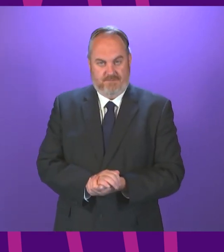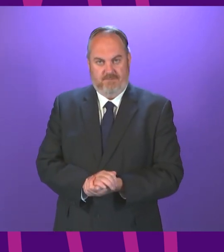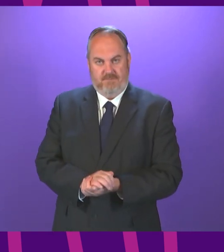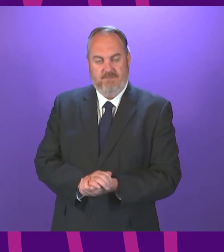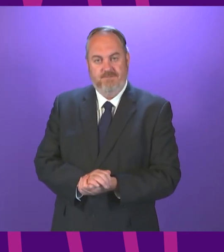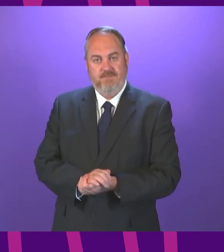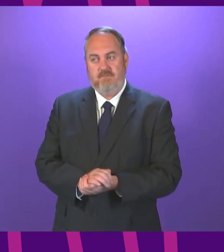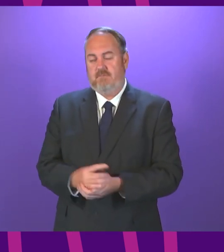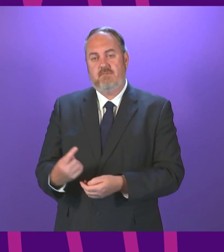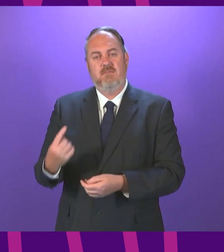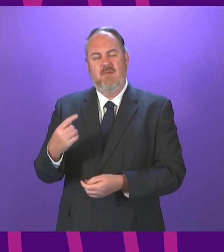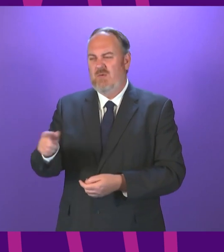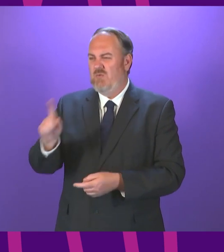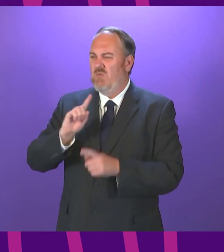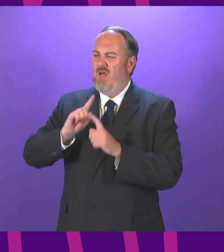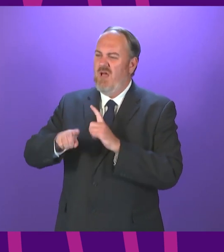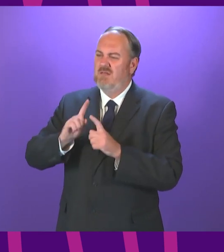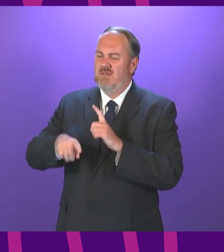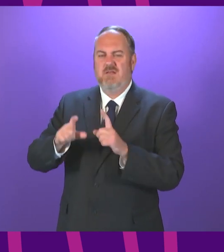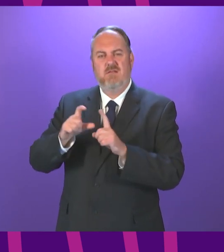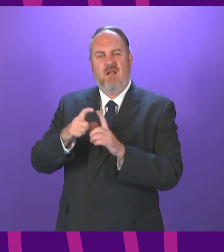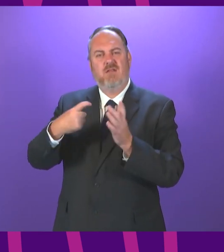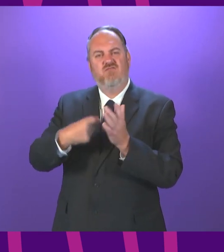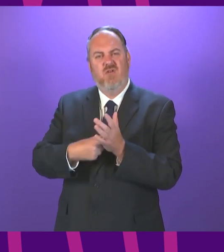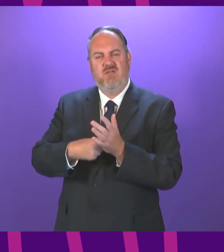answer to Douglas Ross, she asked patients to see their general practitioners about long Covid.